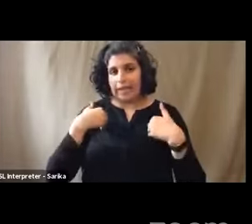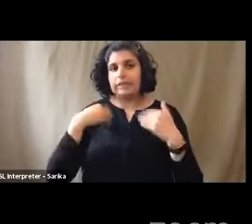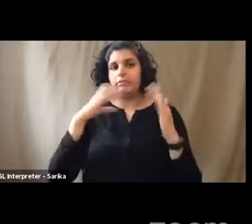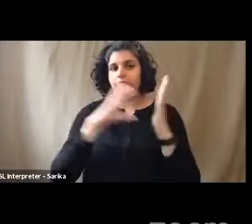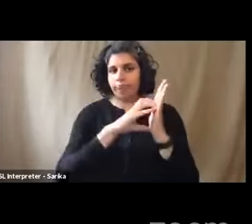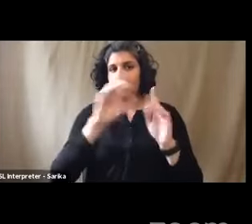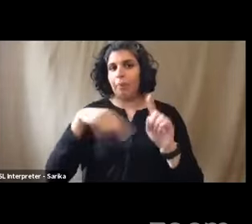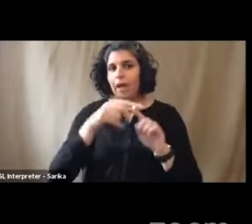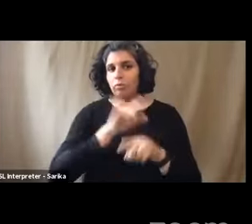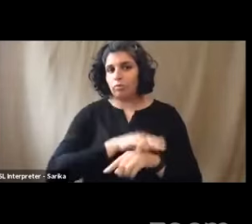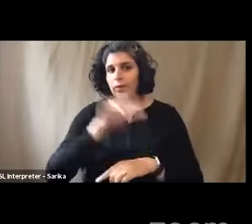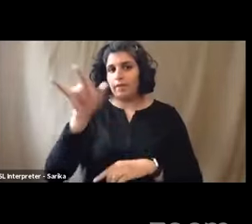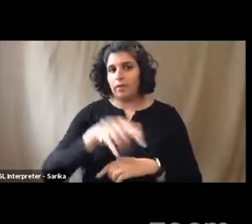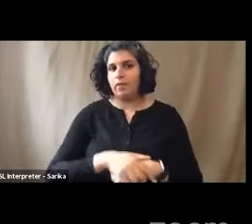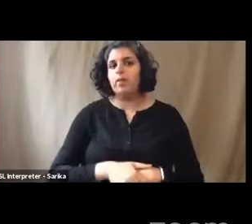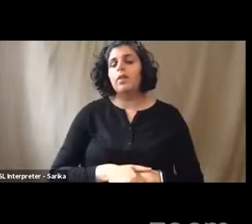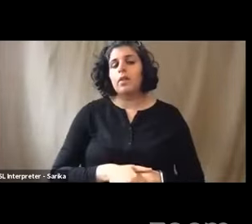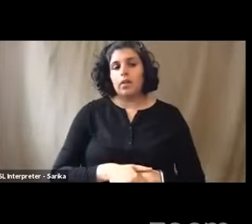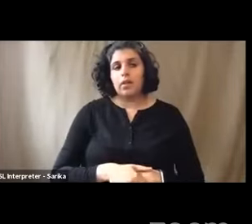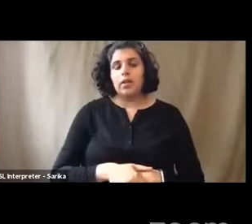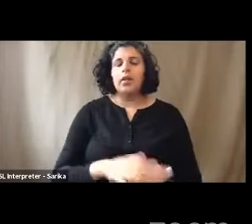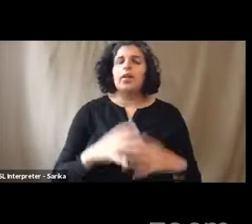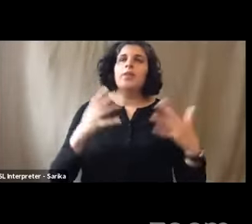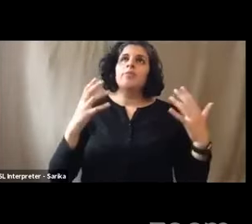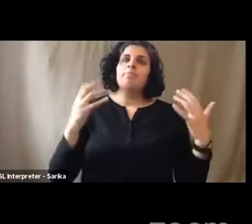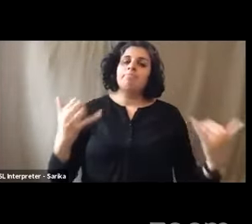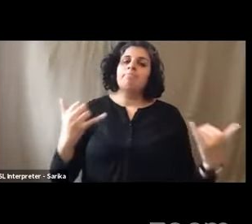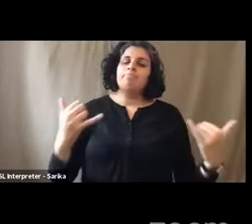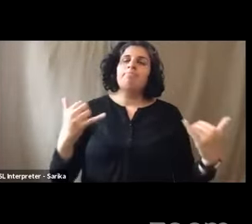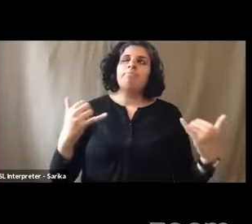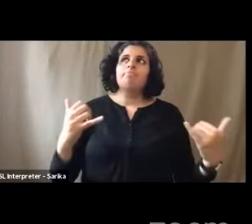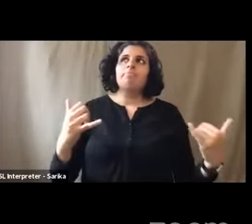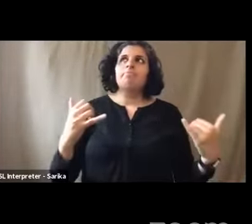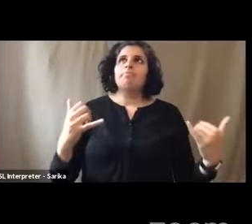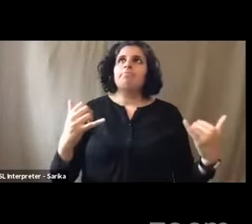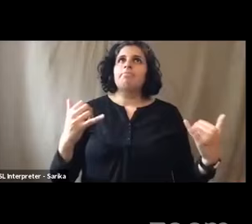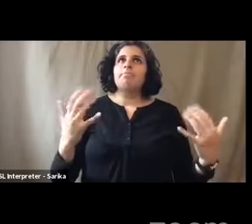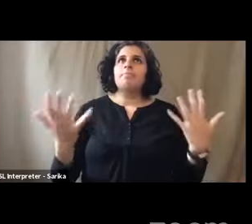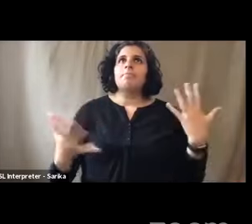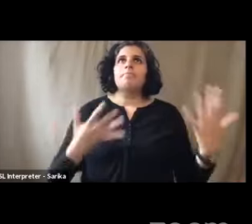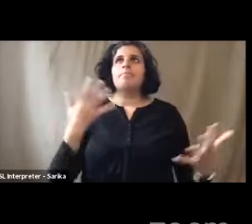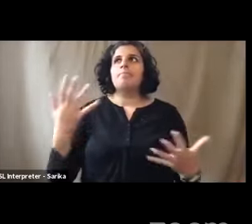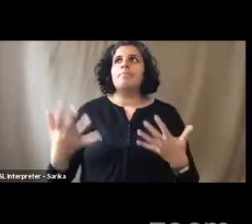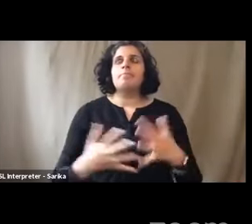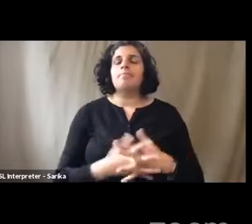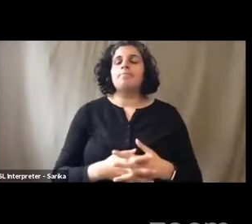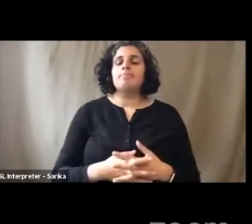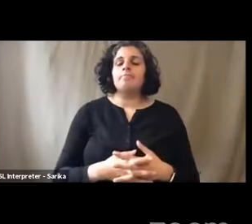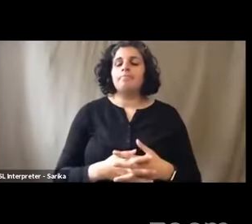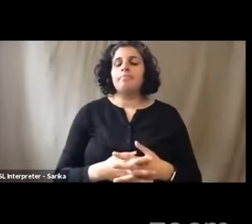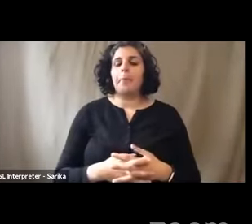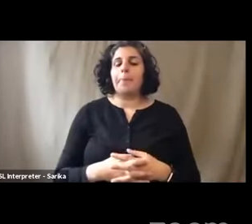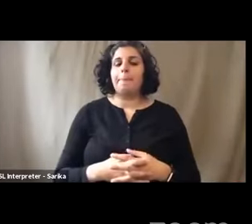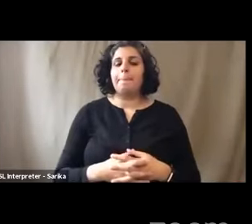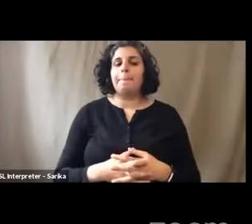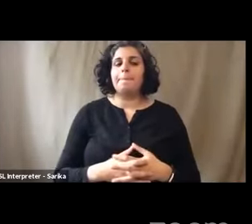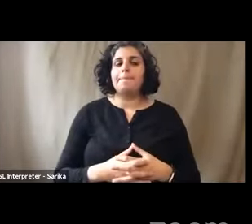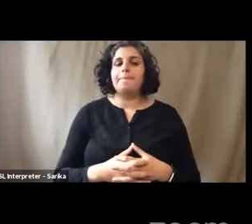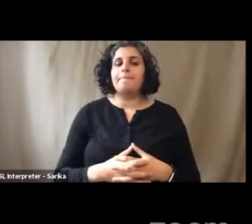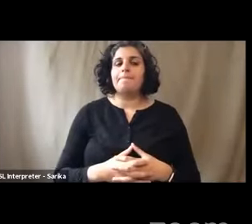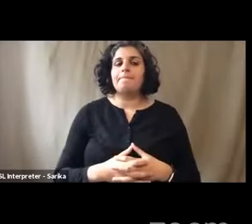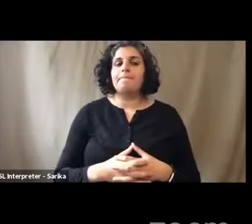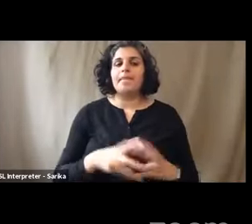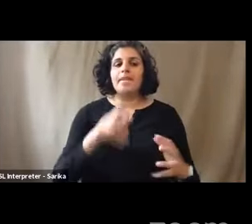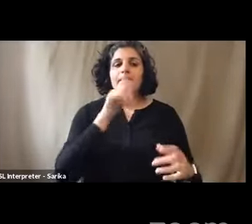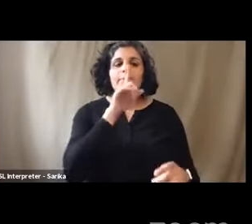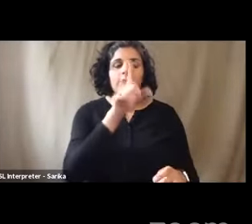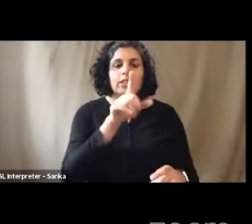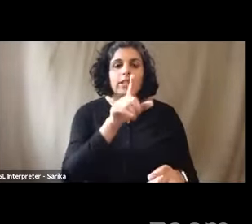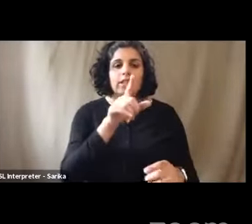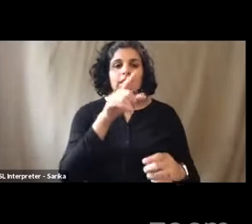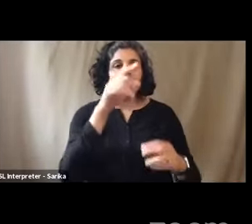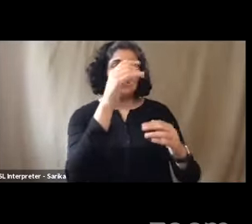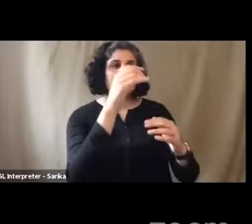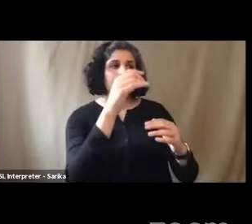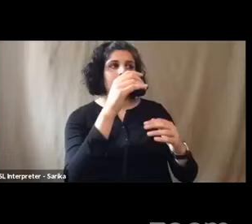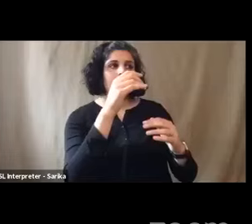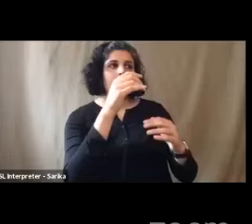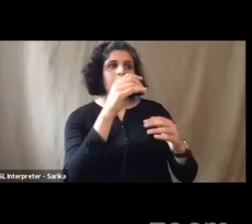Right now there aren't technically restrictions saying you're not allowed to travel.